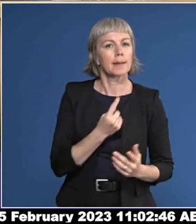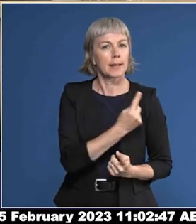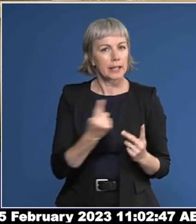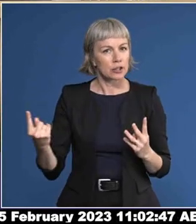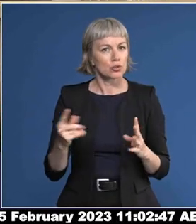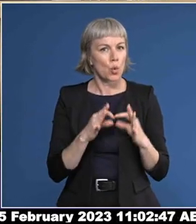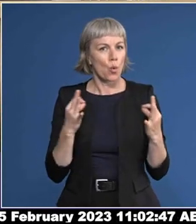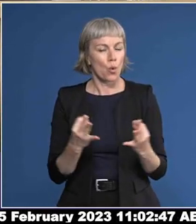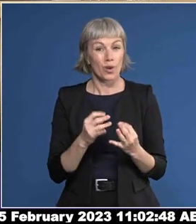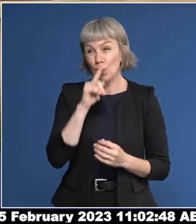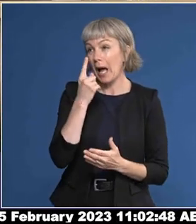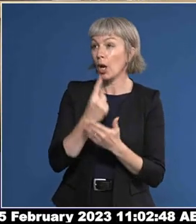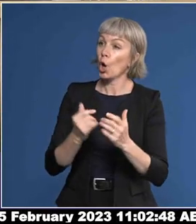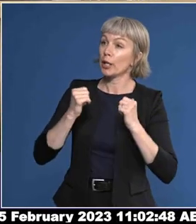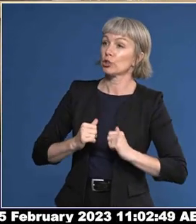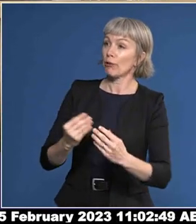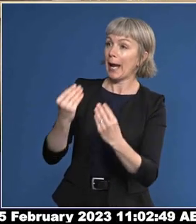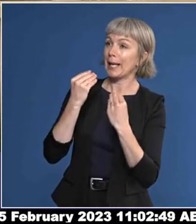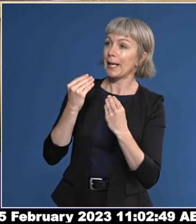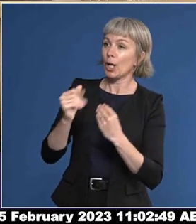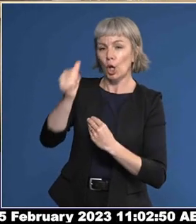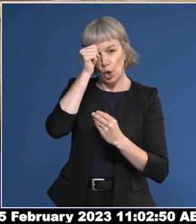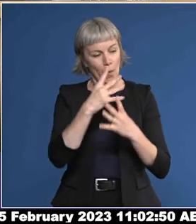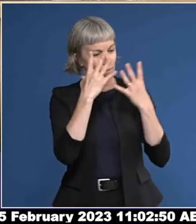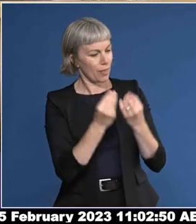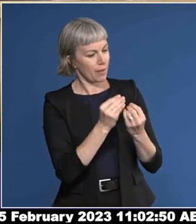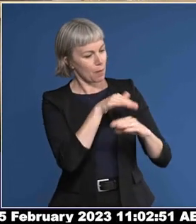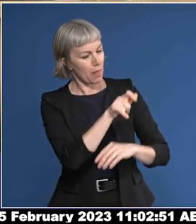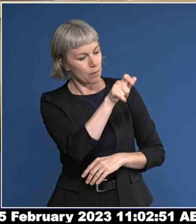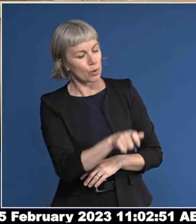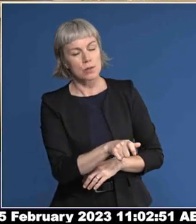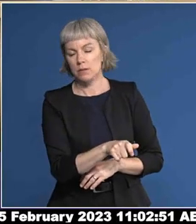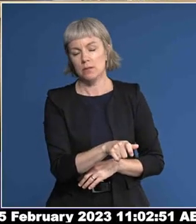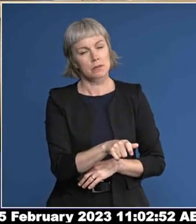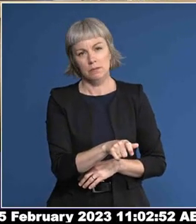That's something I think an organisation should be taking on board throughout the whole organisation regardless of training.